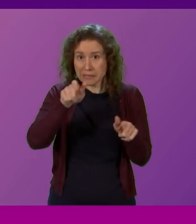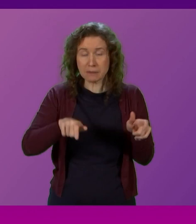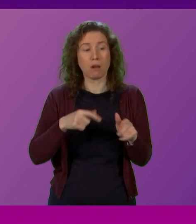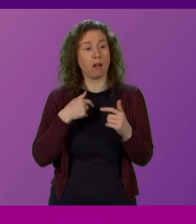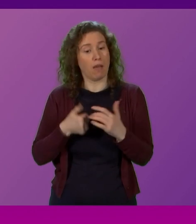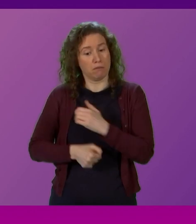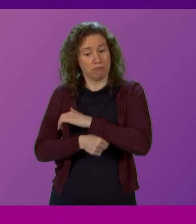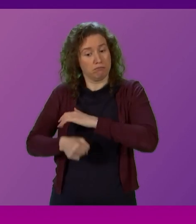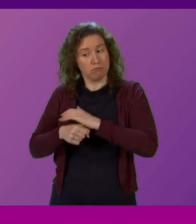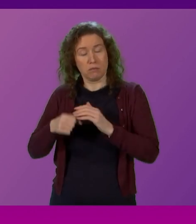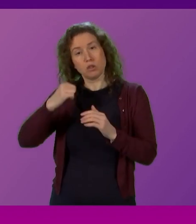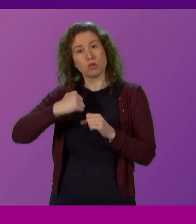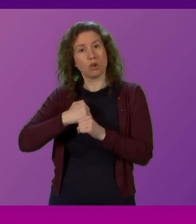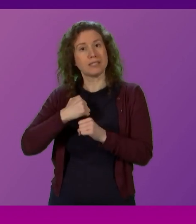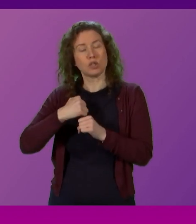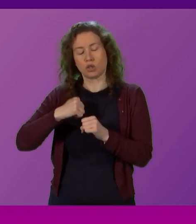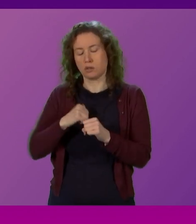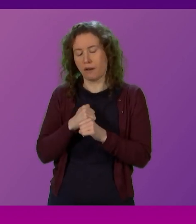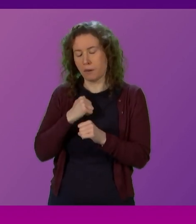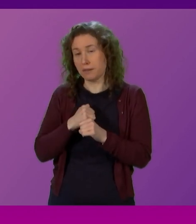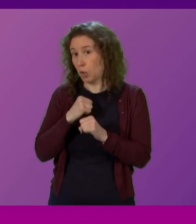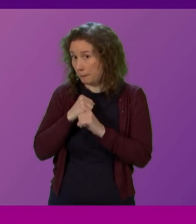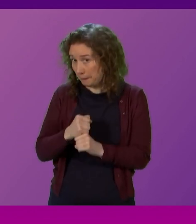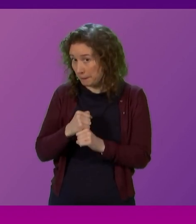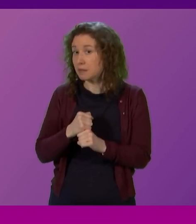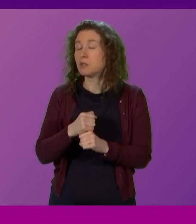Government’s commitment to our island communities and the ferry network.